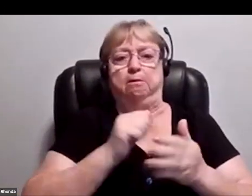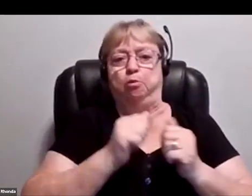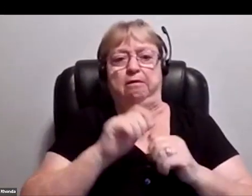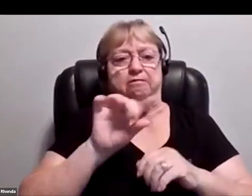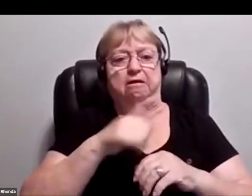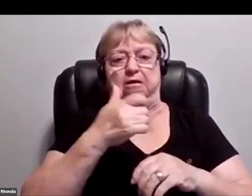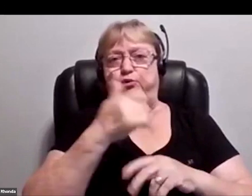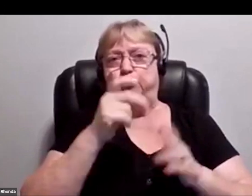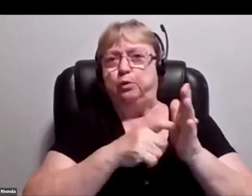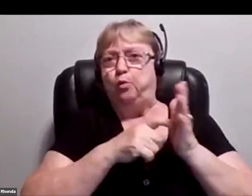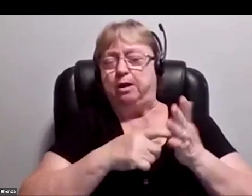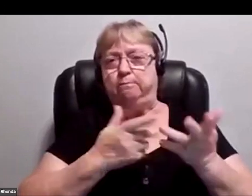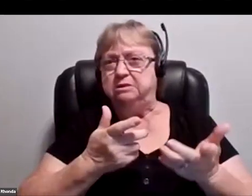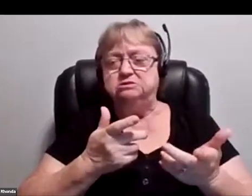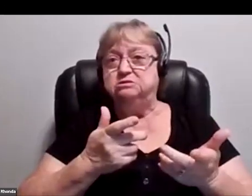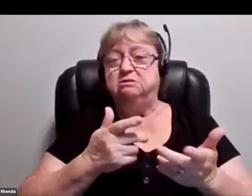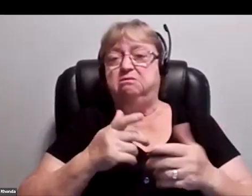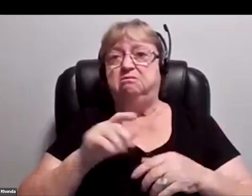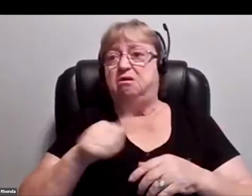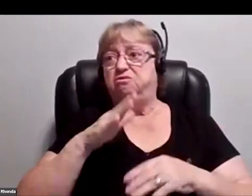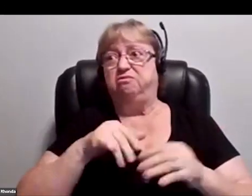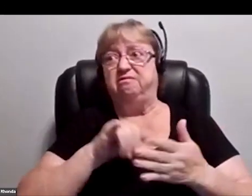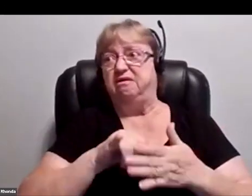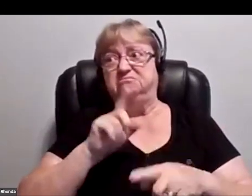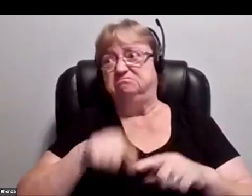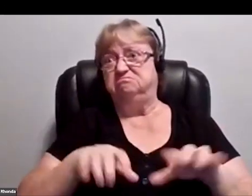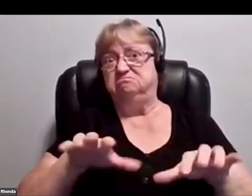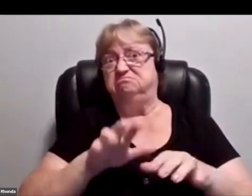Really, without them, we obviously couldn't do the work that we do.